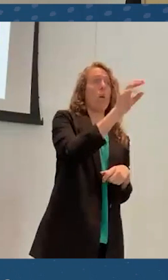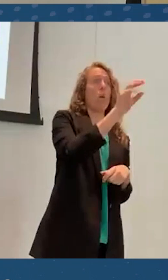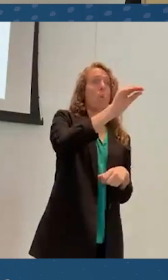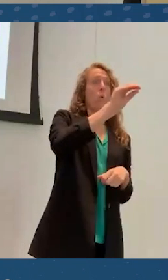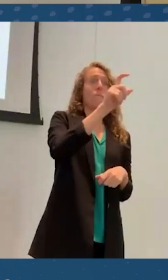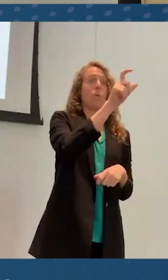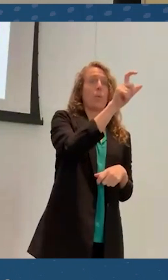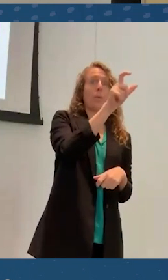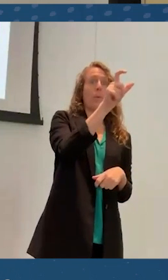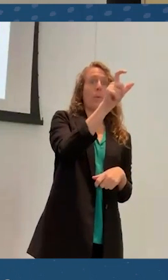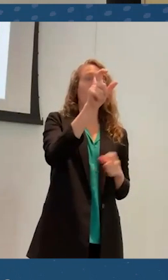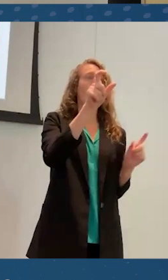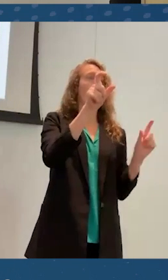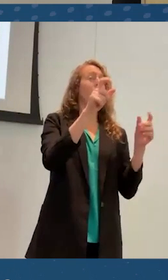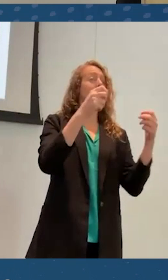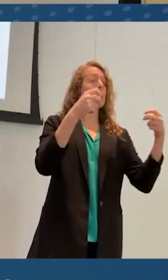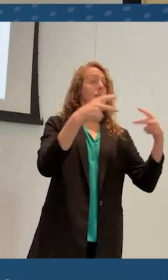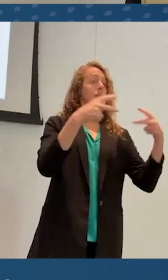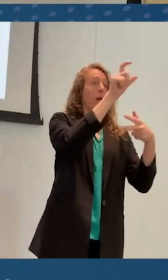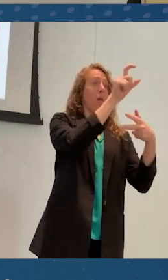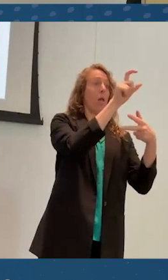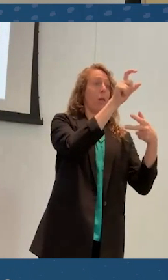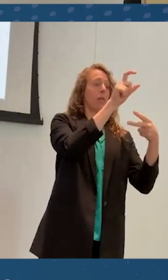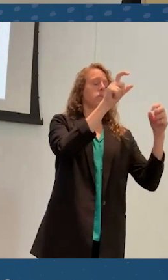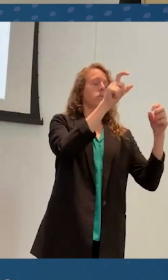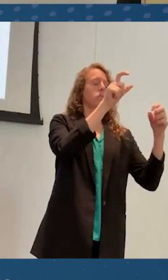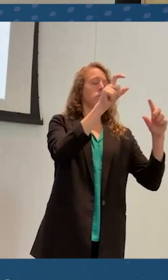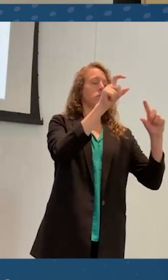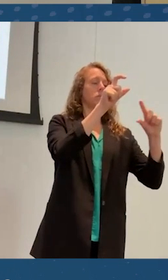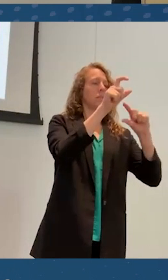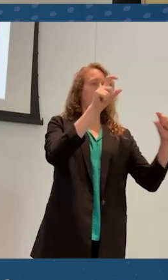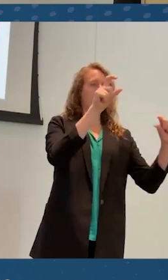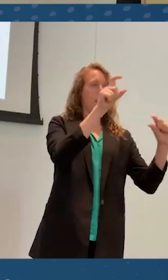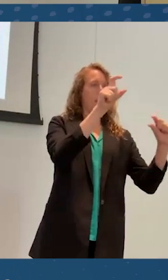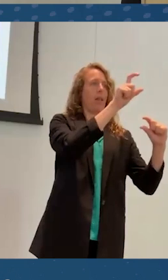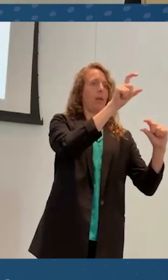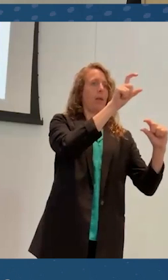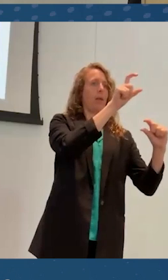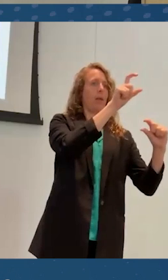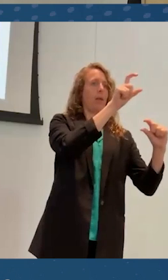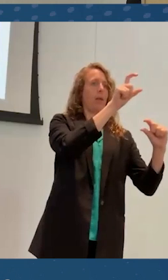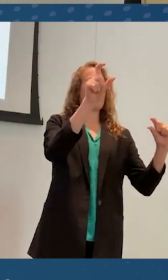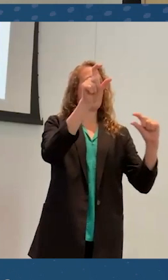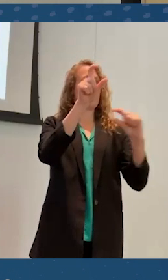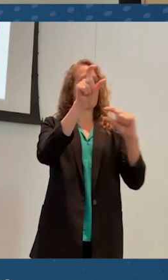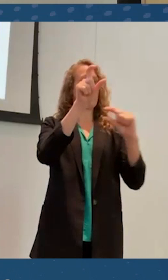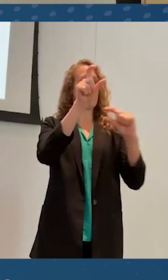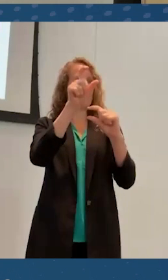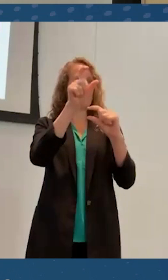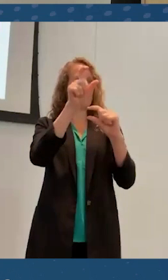This reduces motion sickness, while also ensuring that no matter where the player is looking,